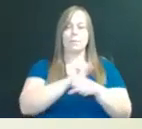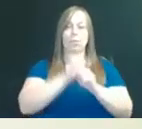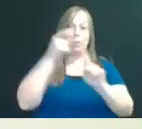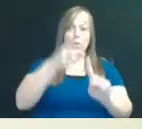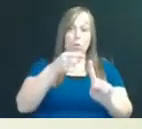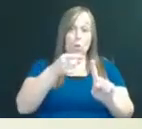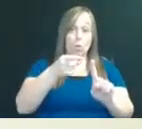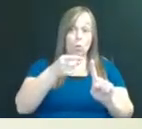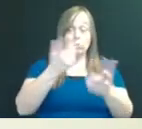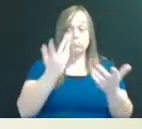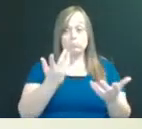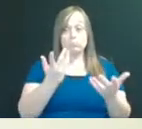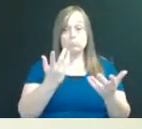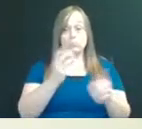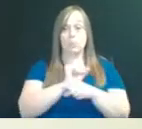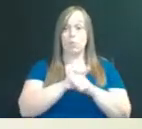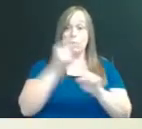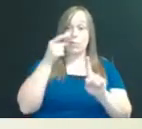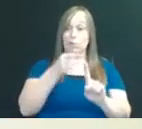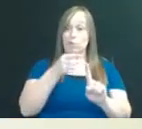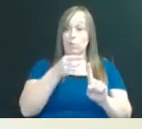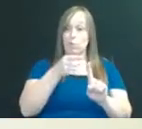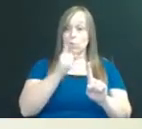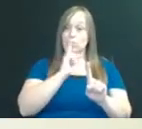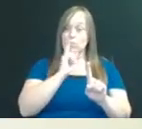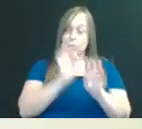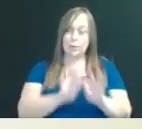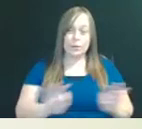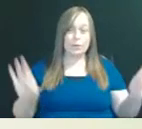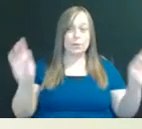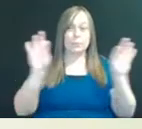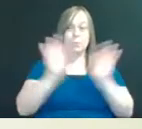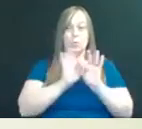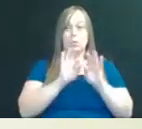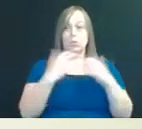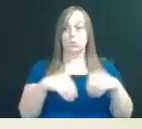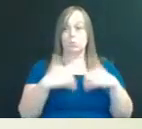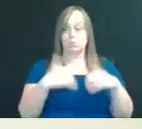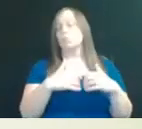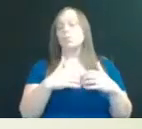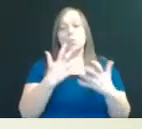and the employment goal's really, really important. You wanna have something especially